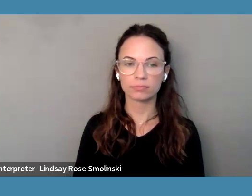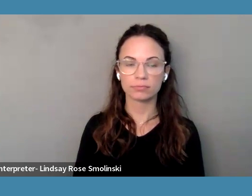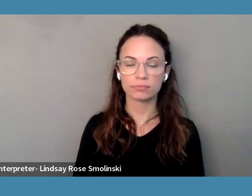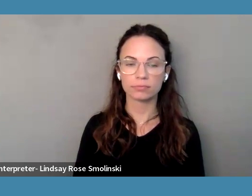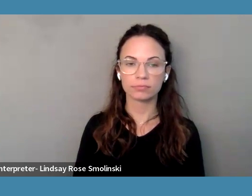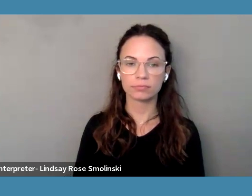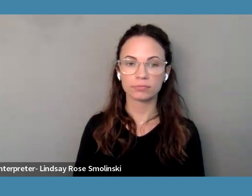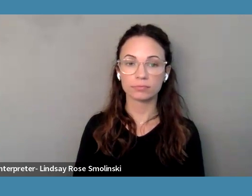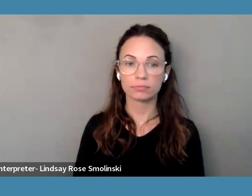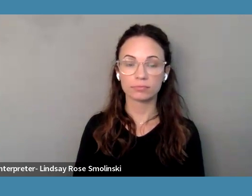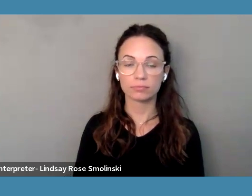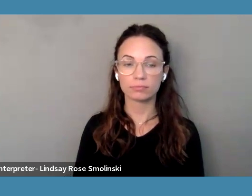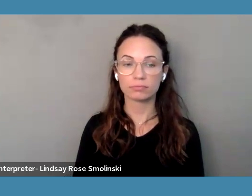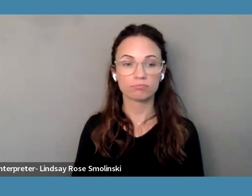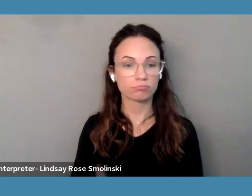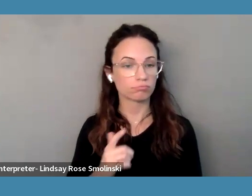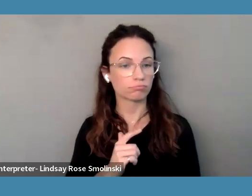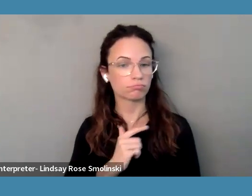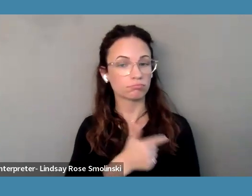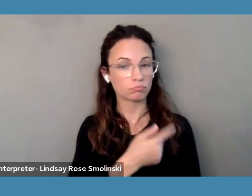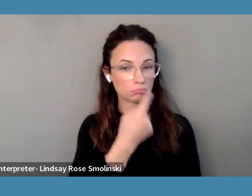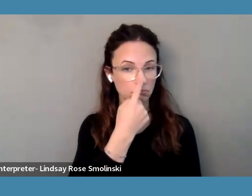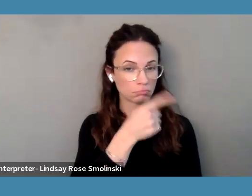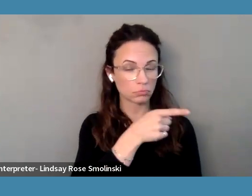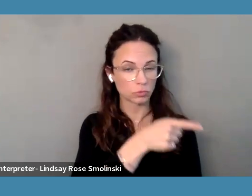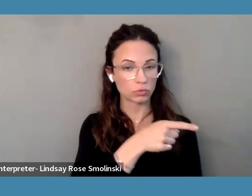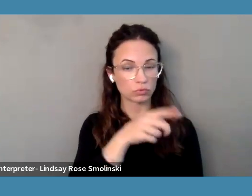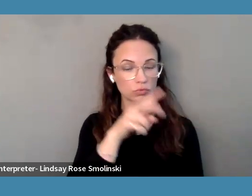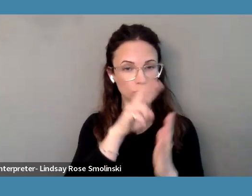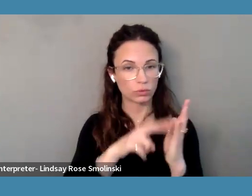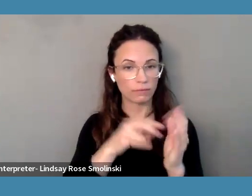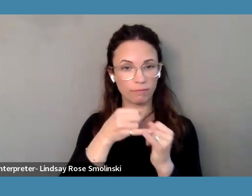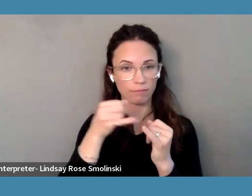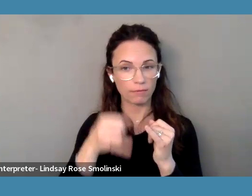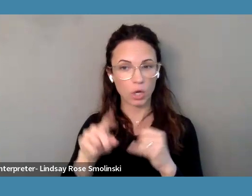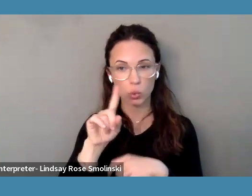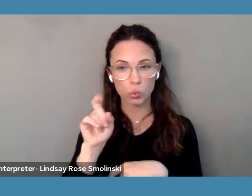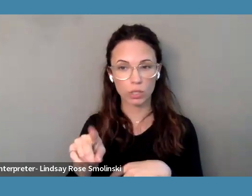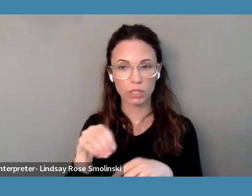Angie, would you please take a moment to review the final questions in the Q&A